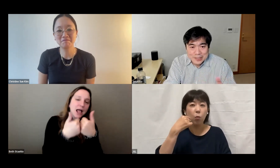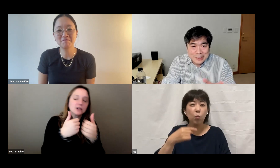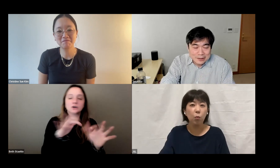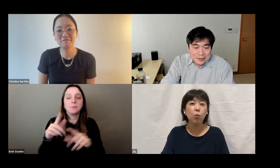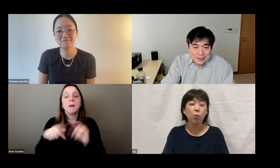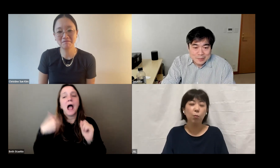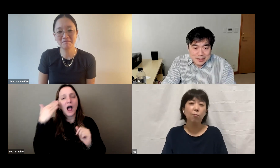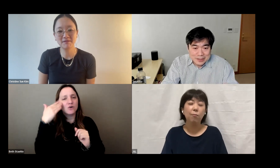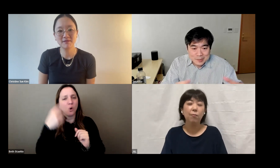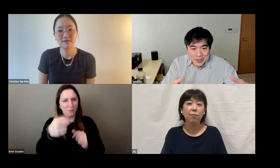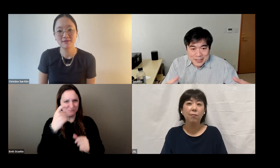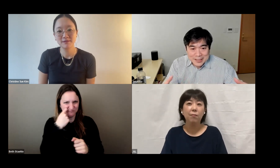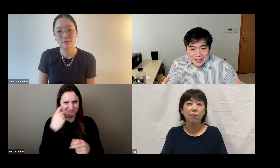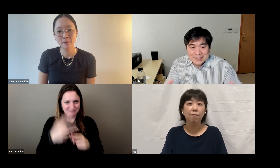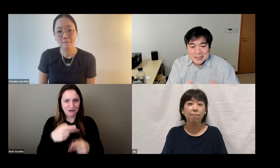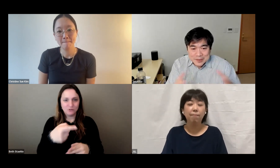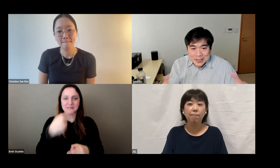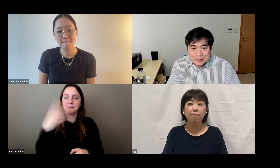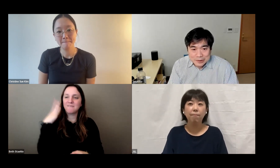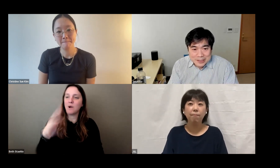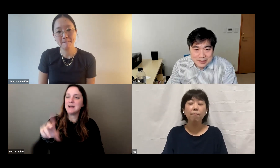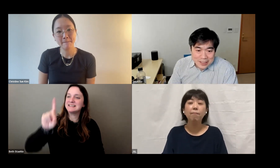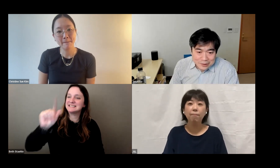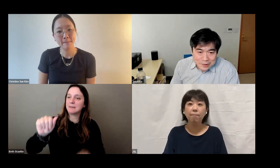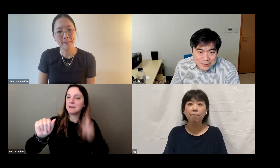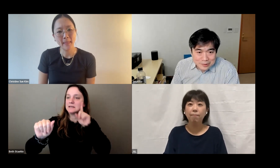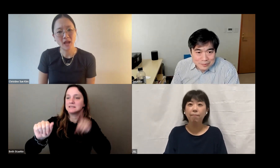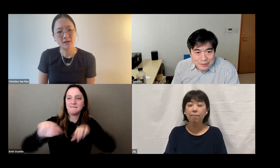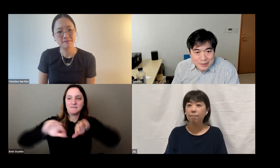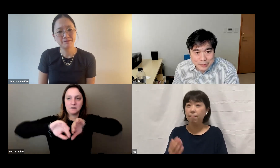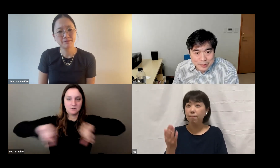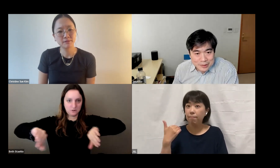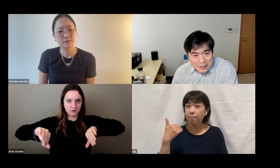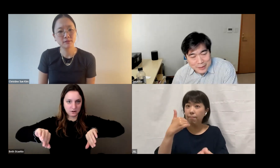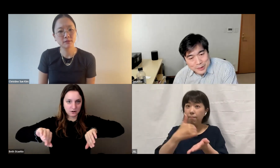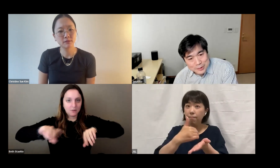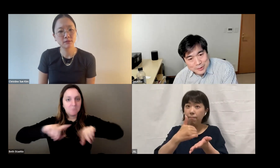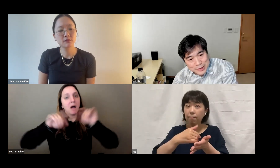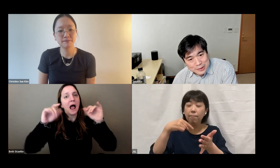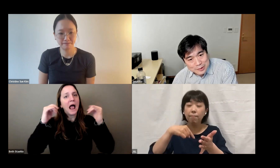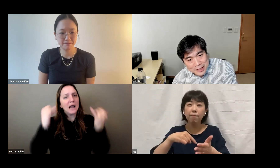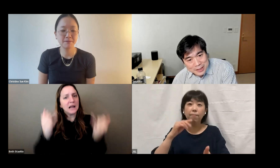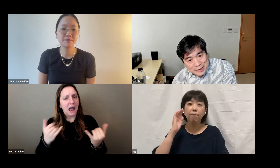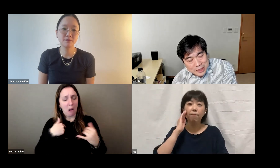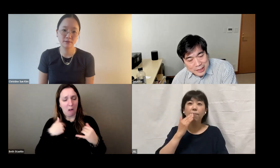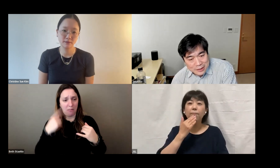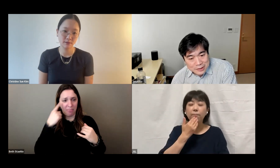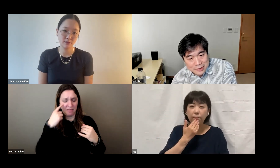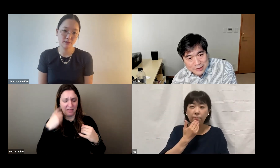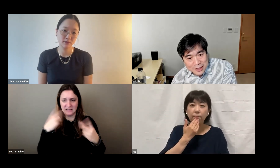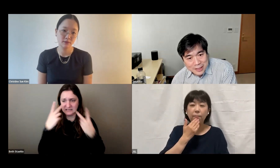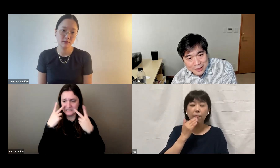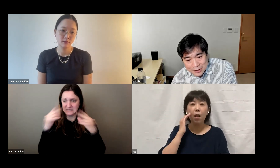and other disabilities, but it seems like working together is very important. And what do you think the challenges are?